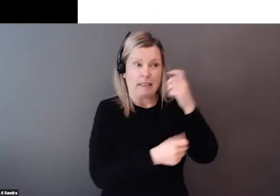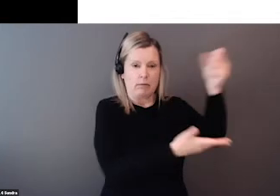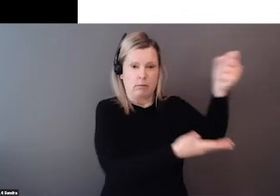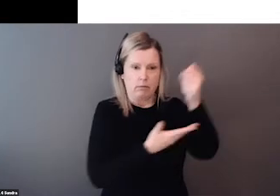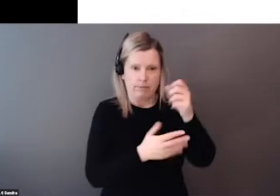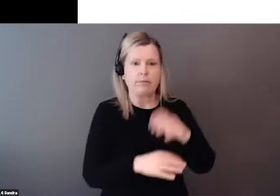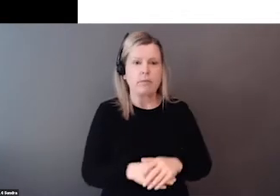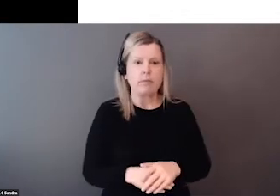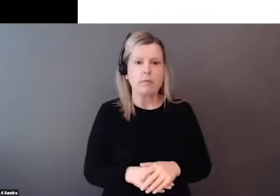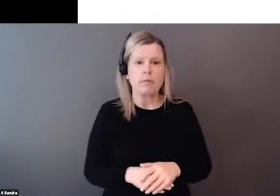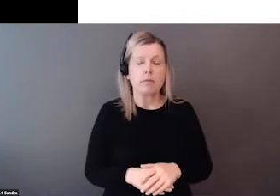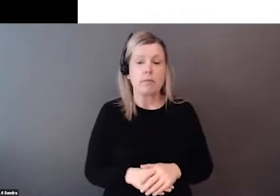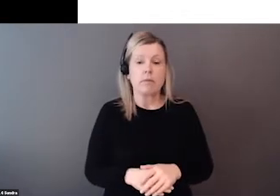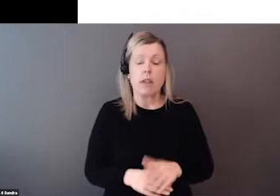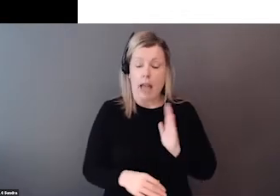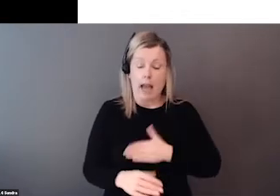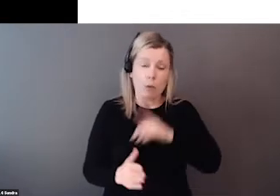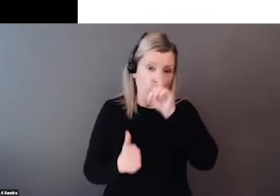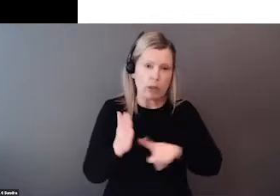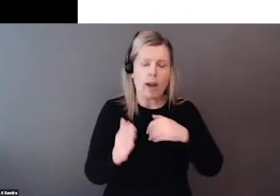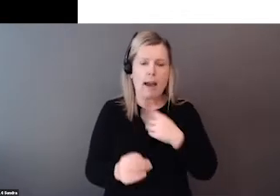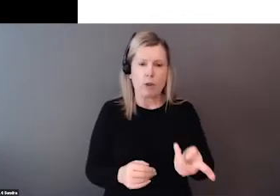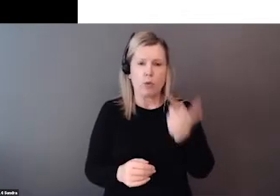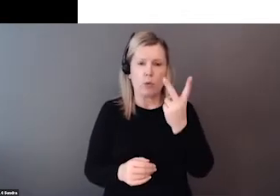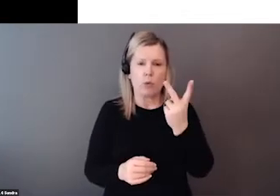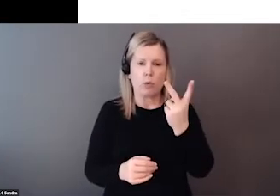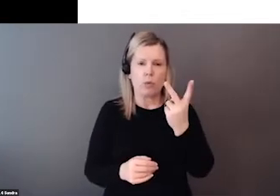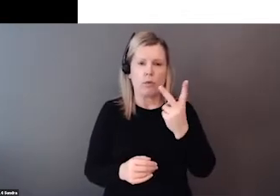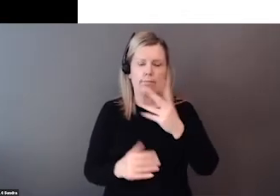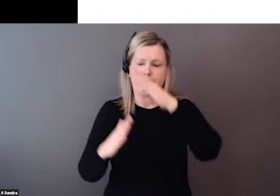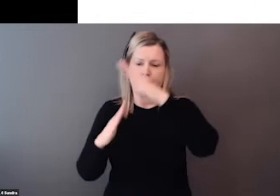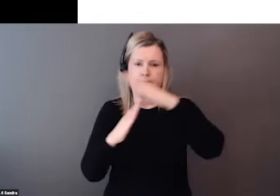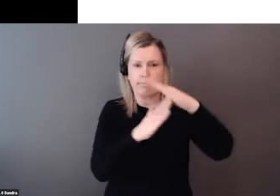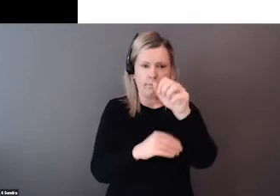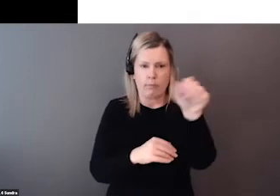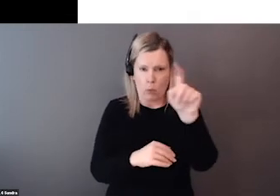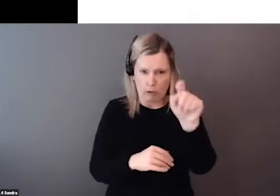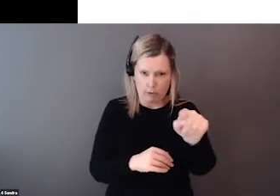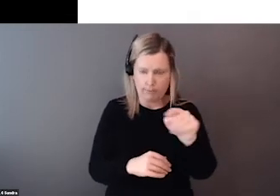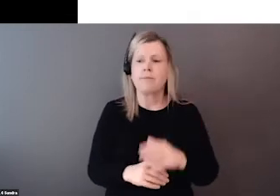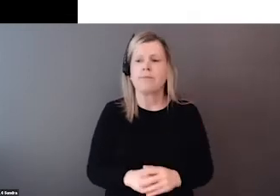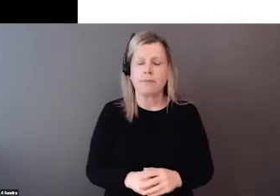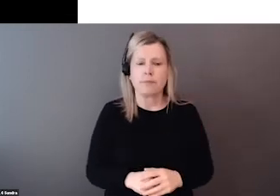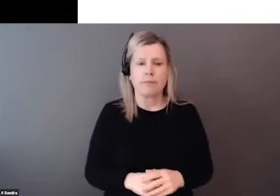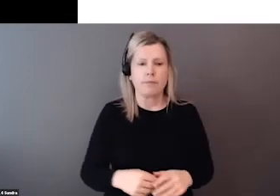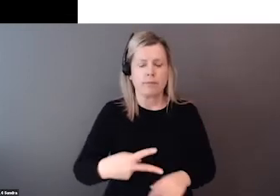And so that research through the Accessibility Standards Canada aims to address two overarching research questions.